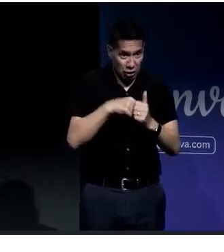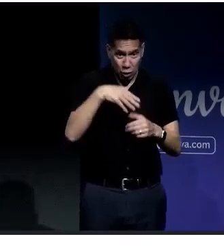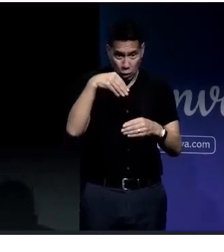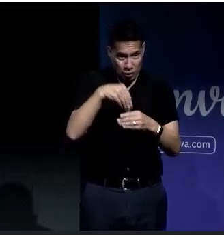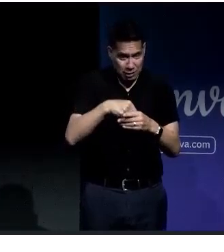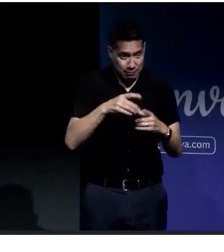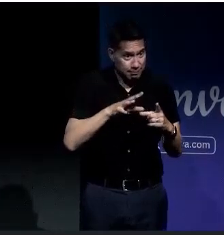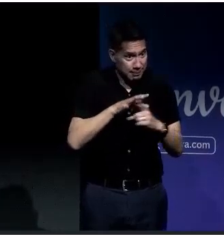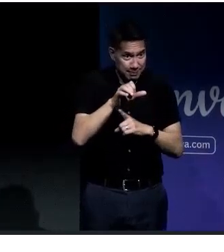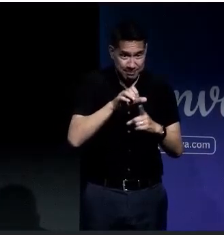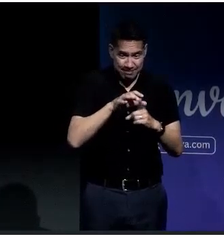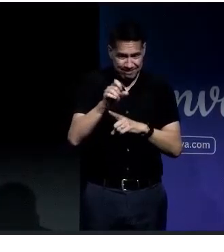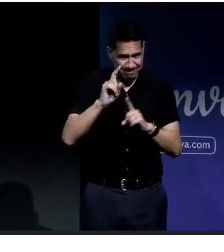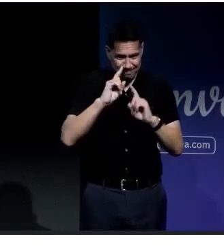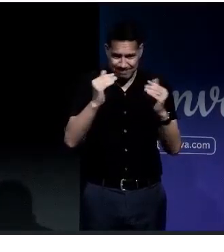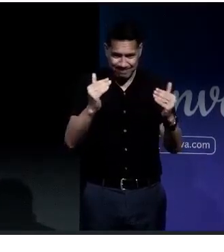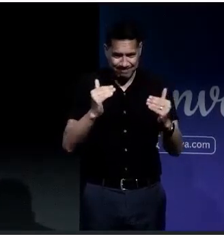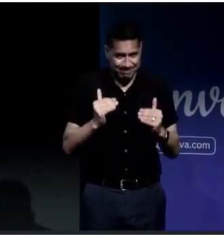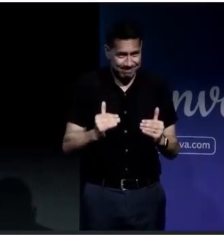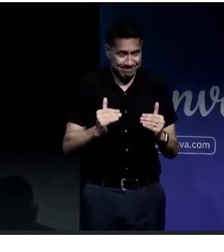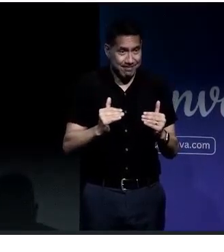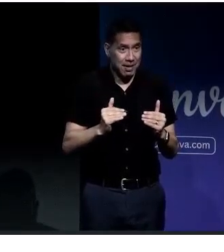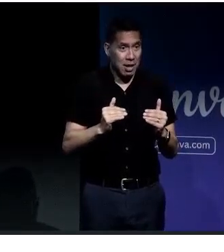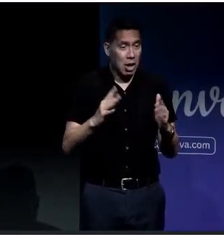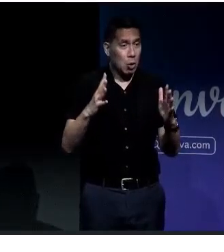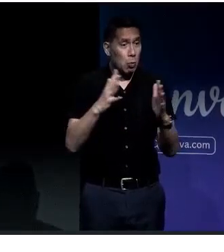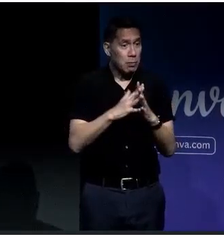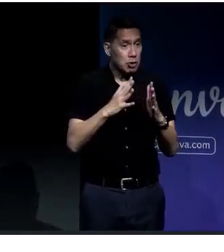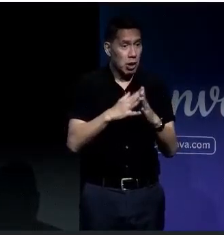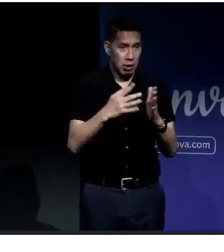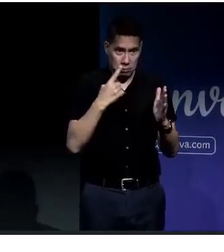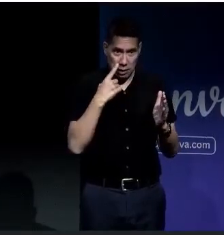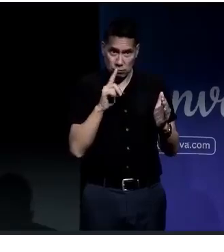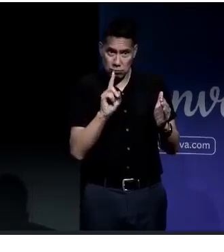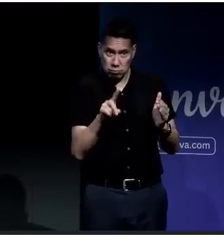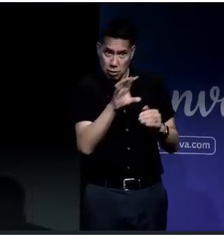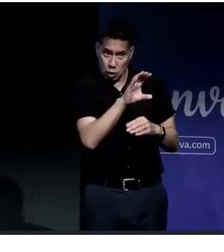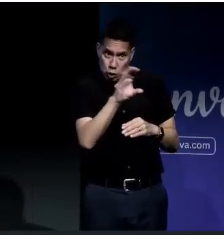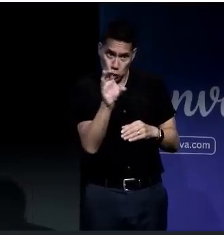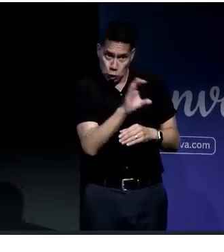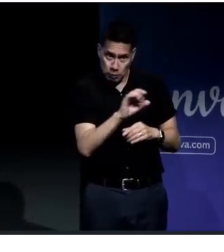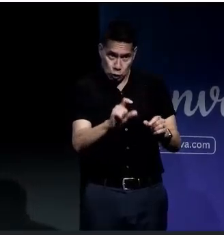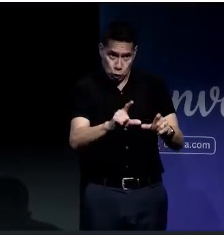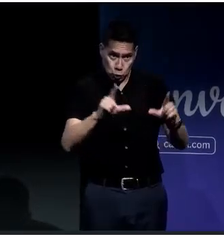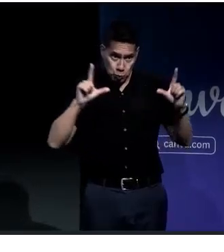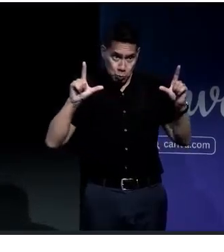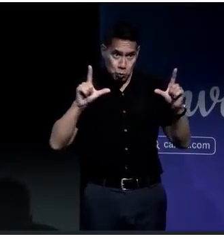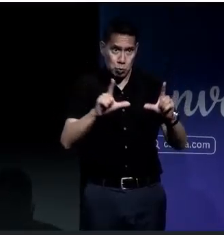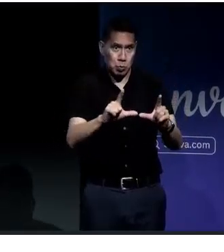Uh, whether the website is responsive to Zoom or a custom user test